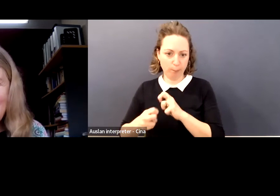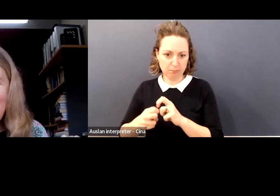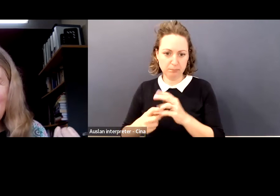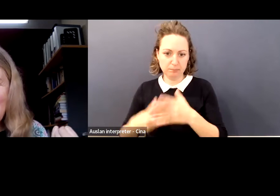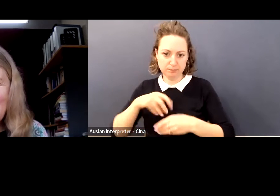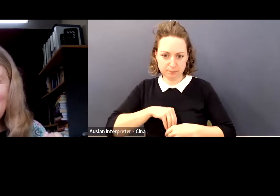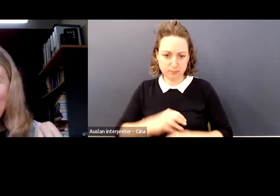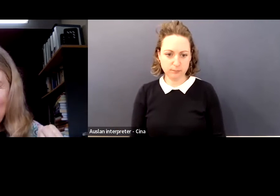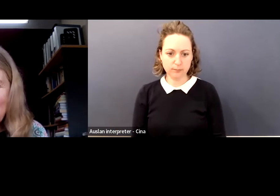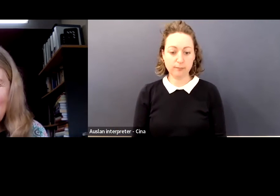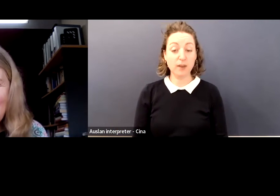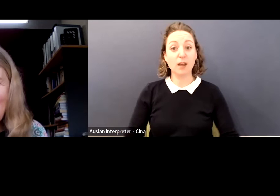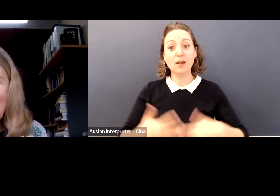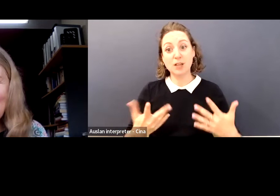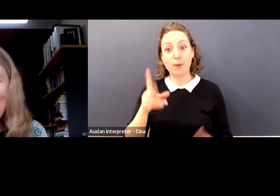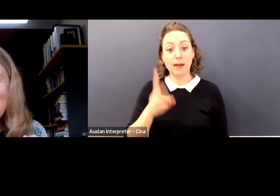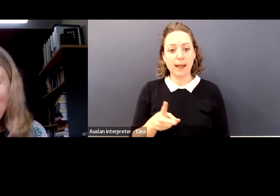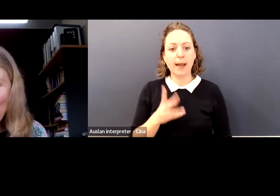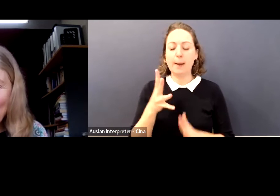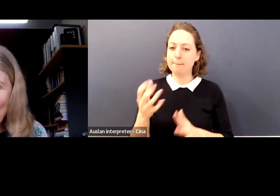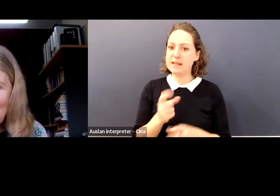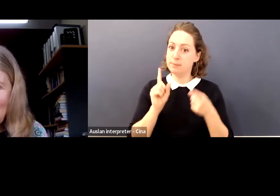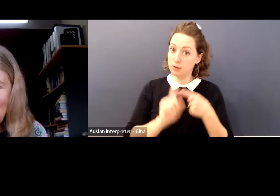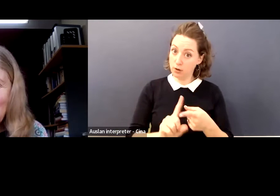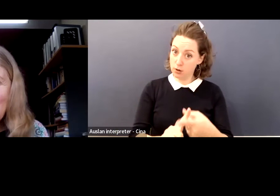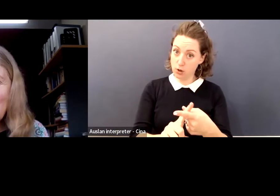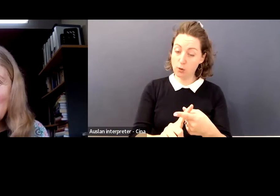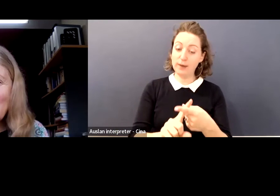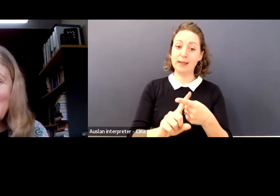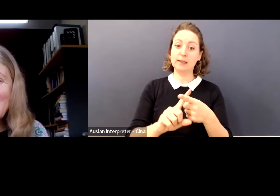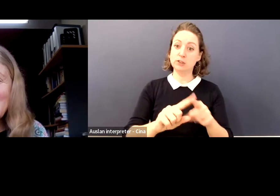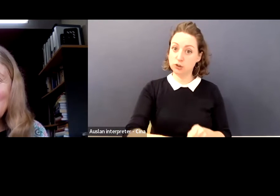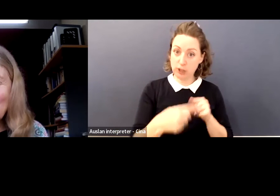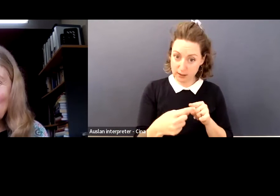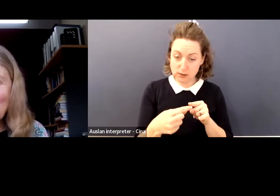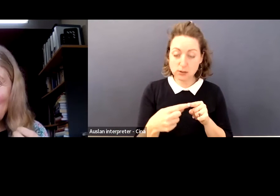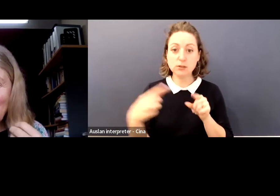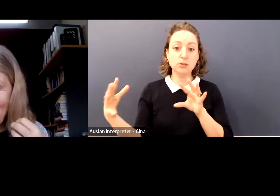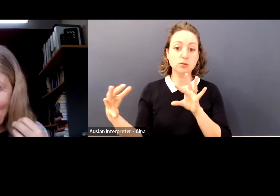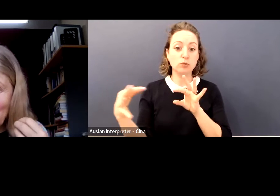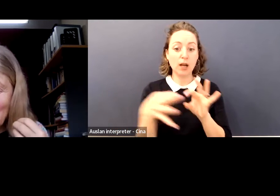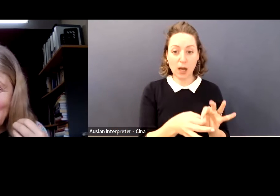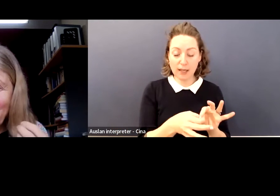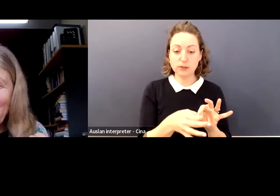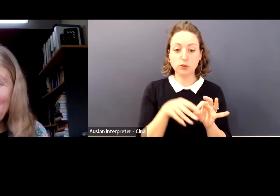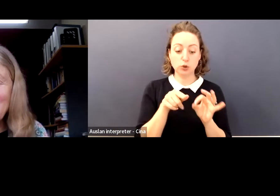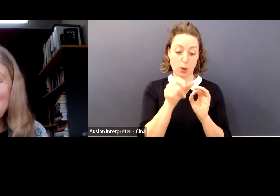is a, again, persistent and enduring difficulty that is related to a person's development.